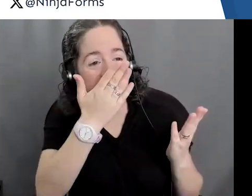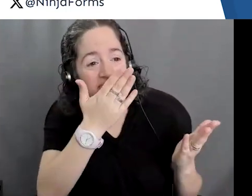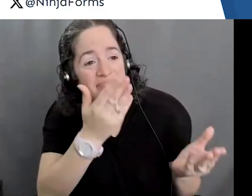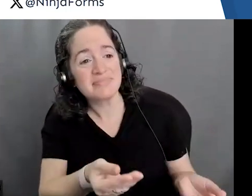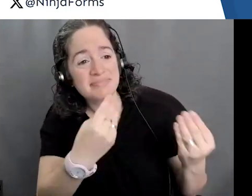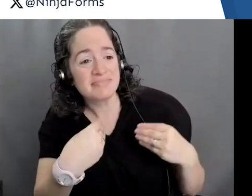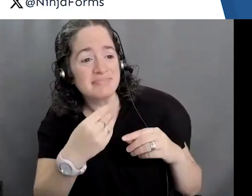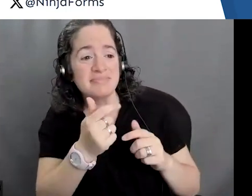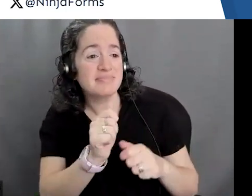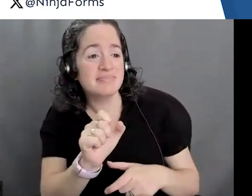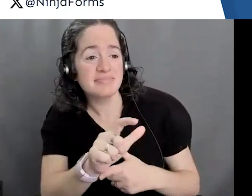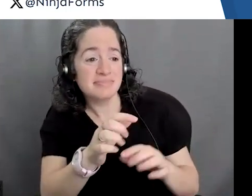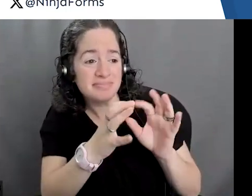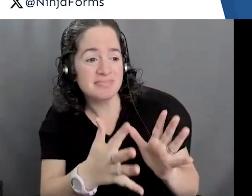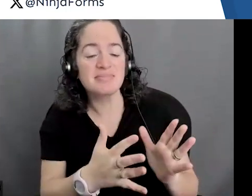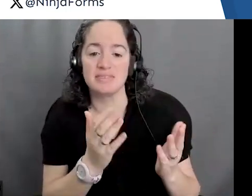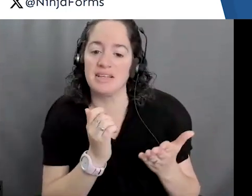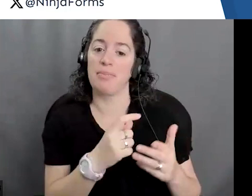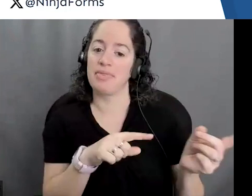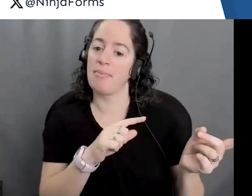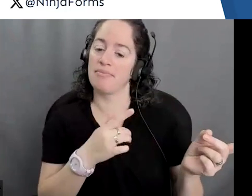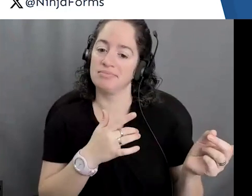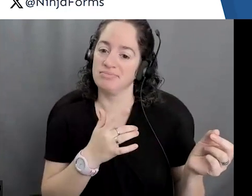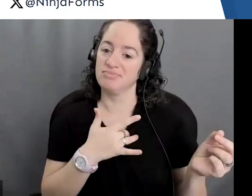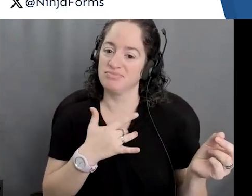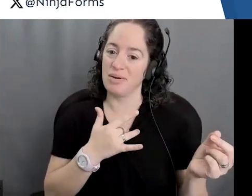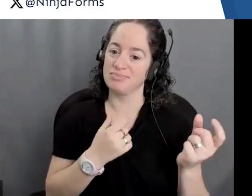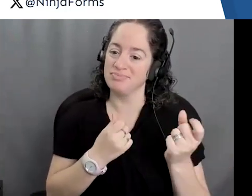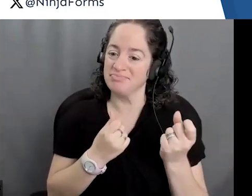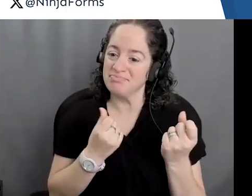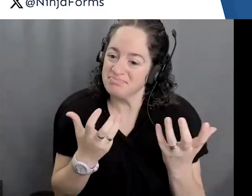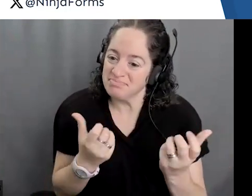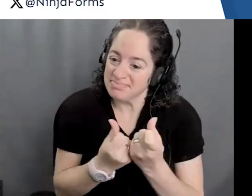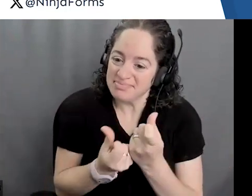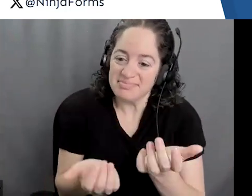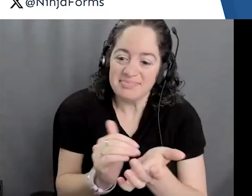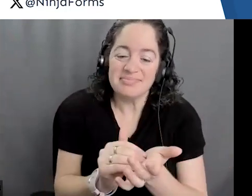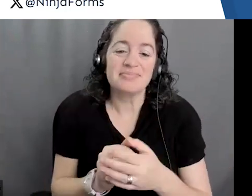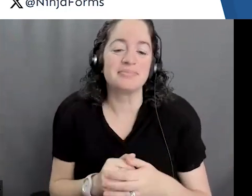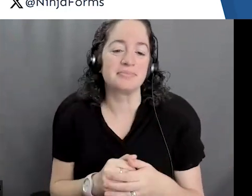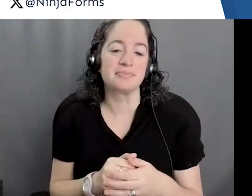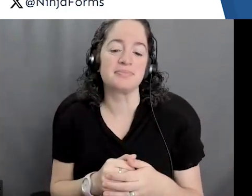If you want to learn more about Ninja Forms, the plug-in, you can go to ninjaforms.com.